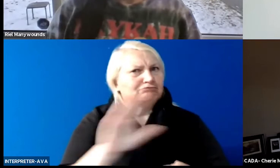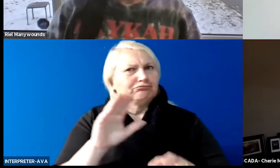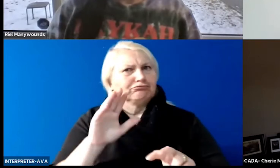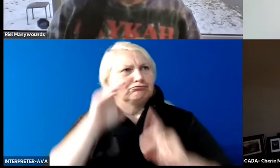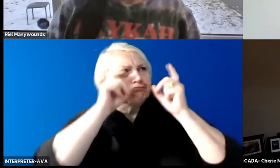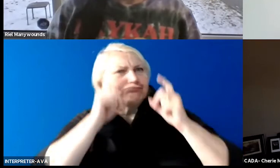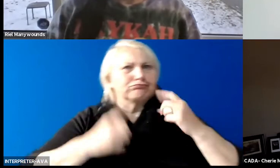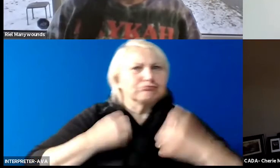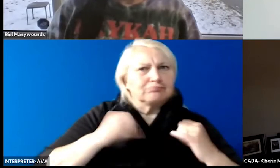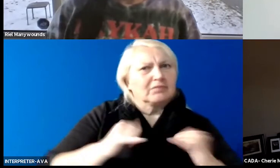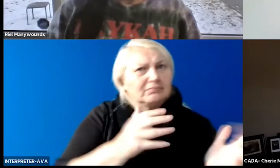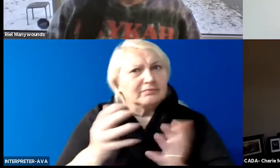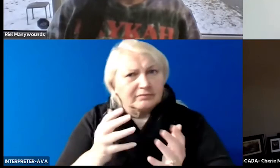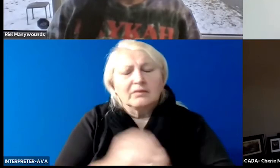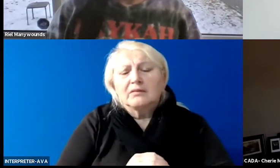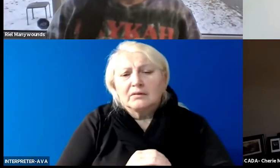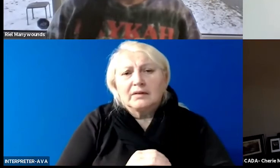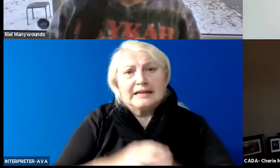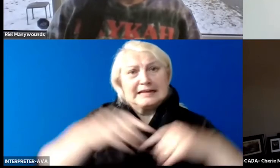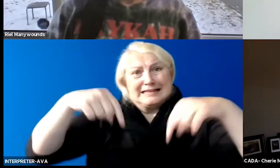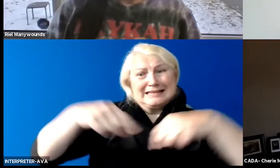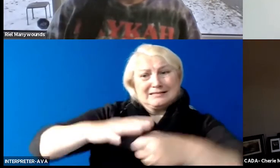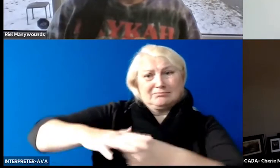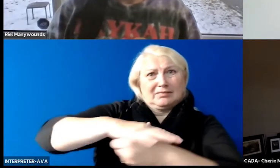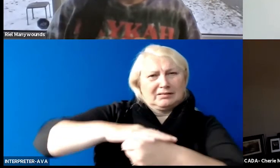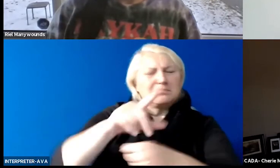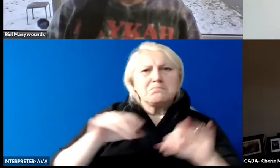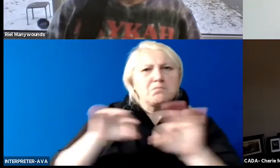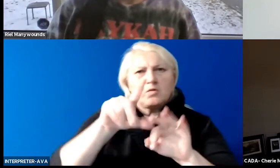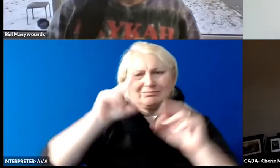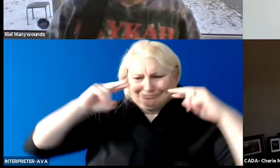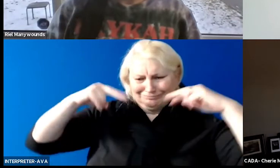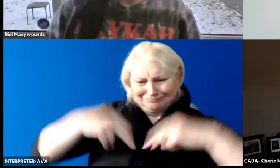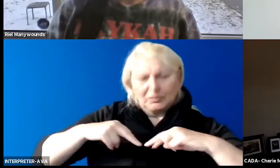in this space is a request that requires emotional labour, labour and vulnerability.